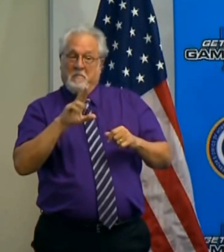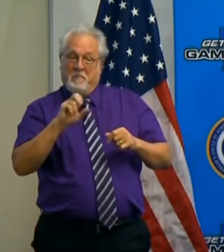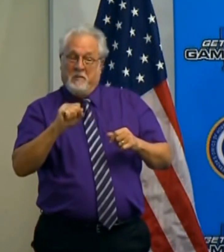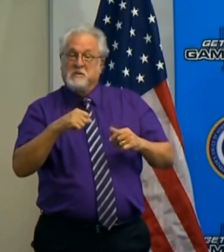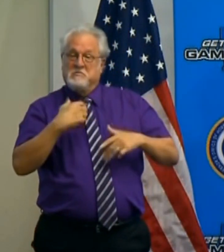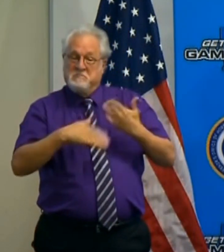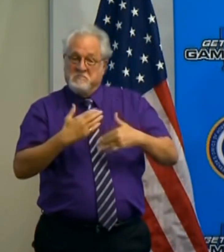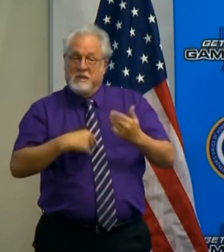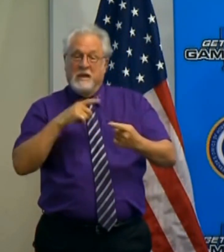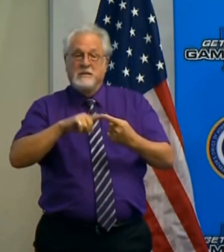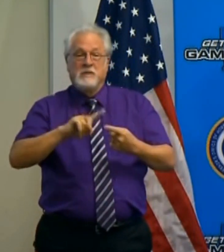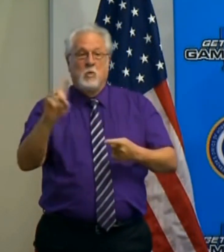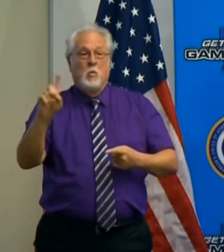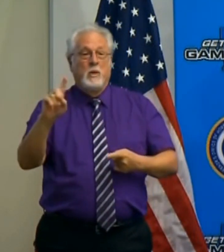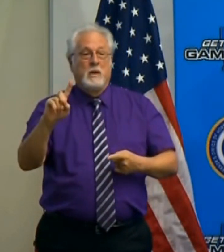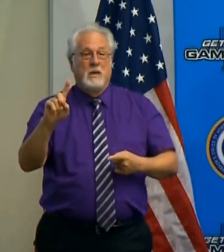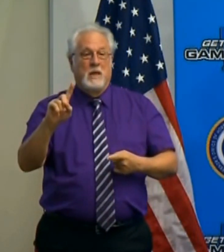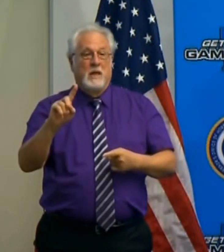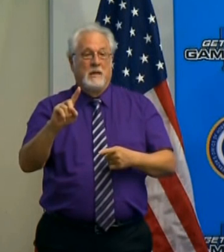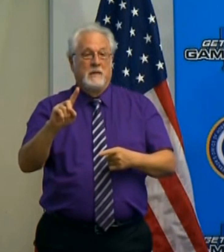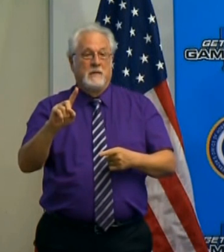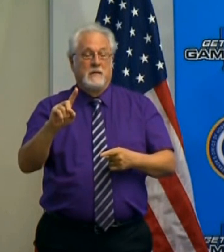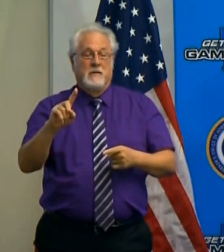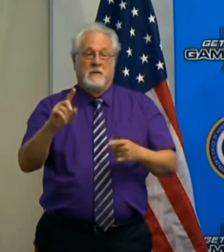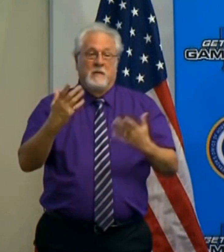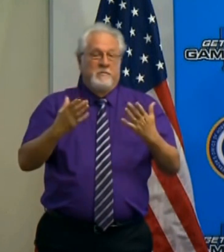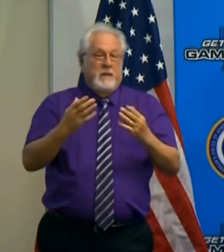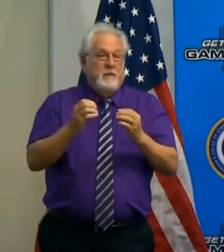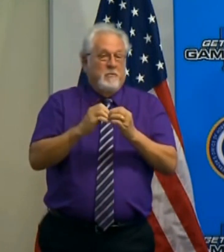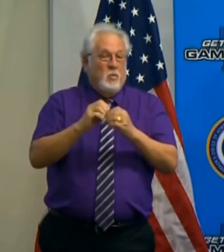uh till the one o'clock hour maybe a little bit longer